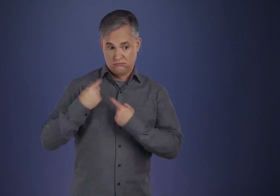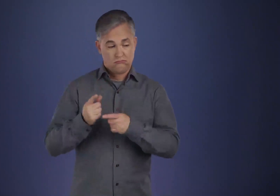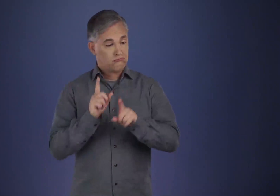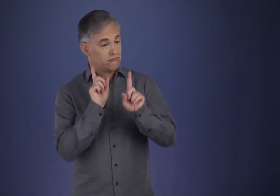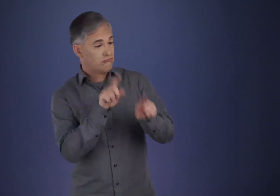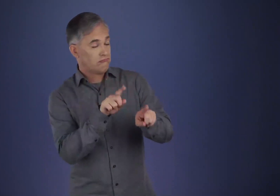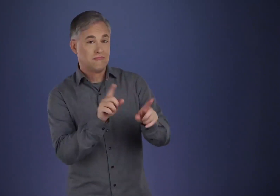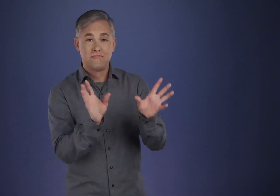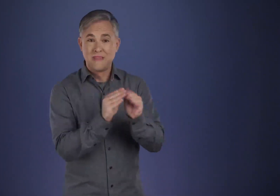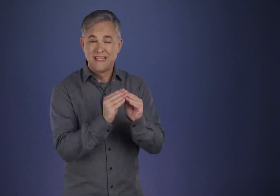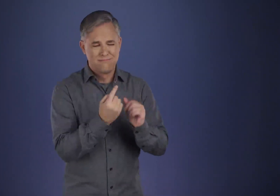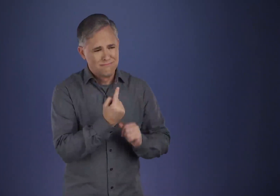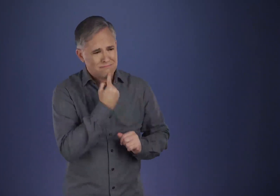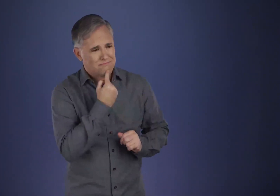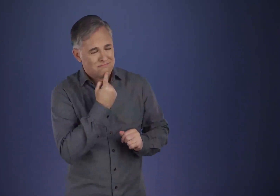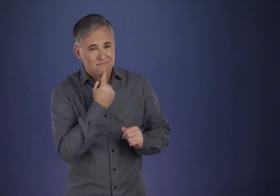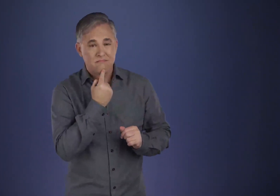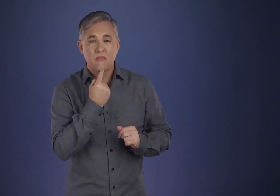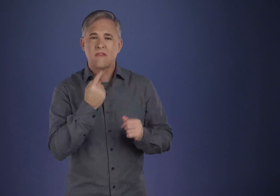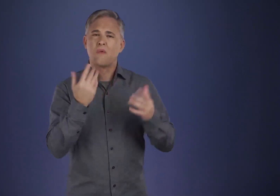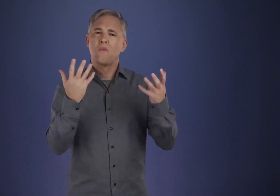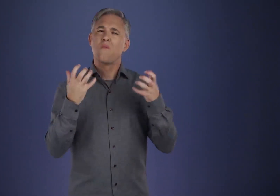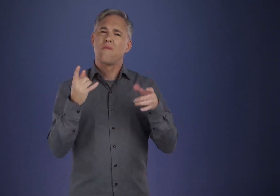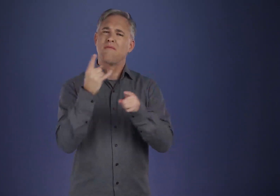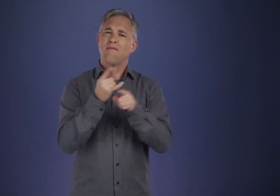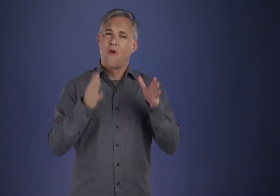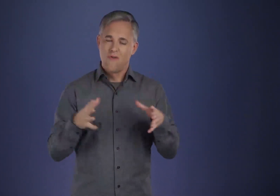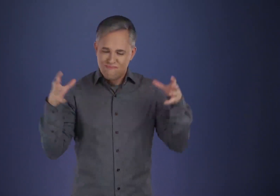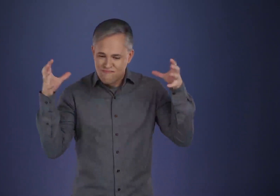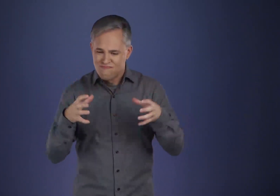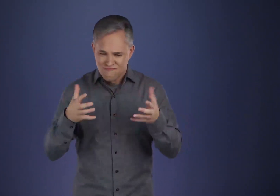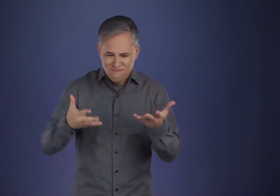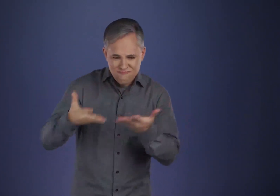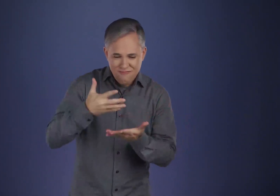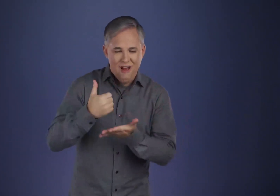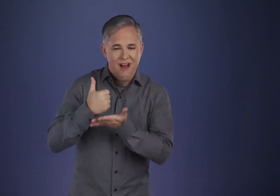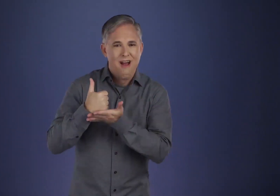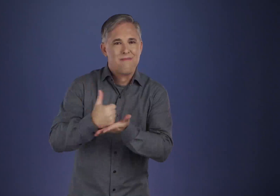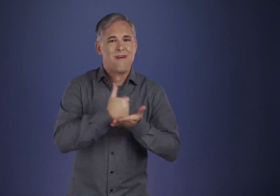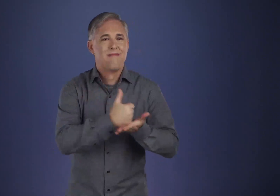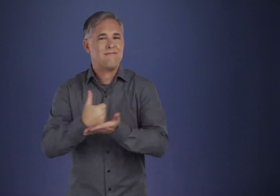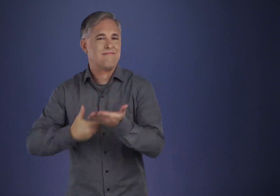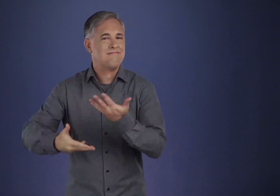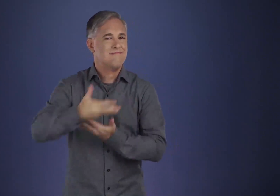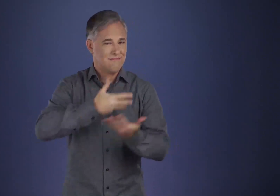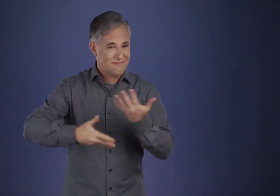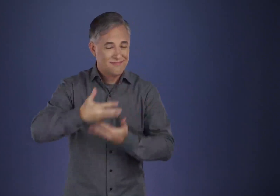Then, too, he misses his home group. He needs other alcoholics as much as they need him.